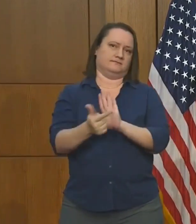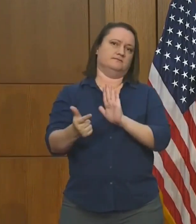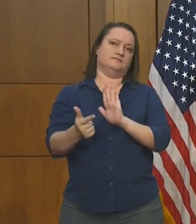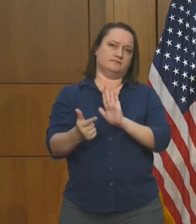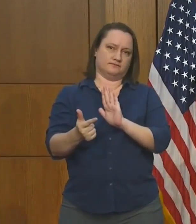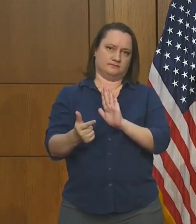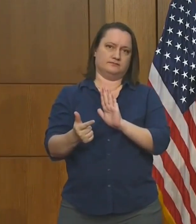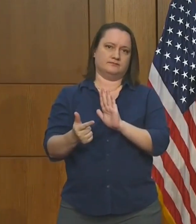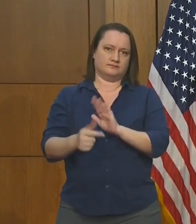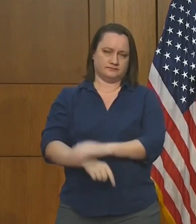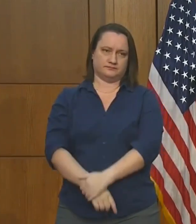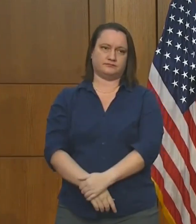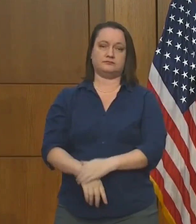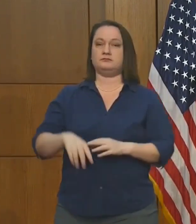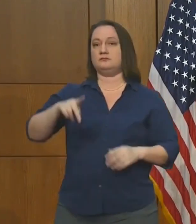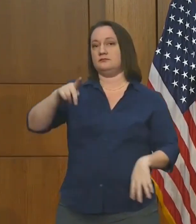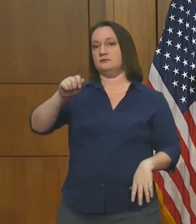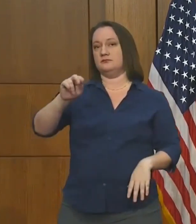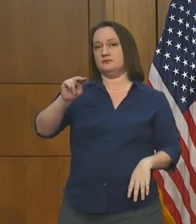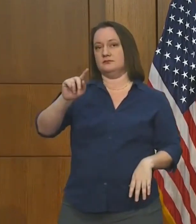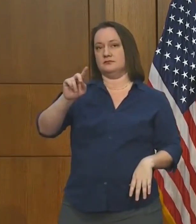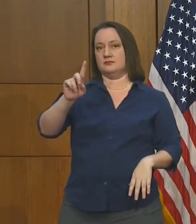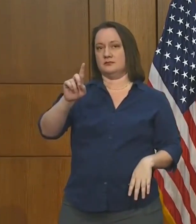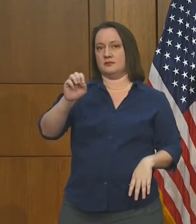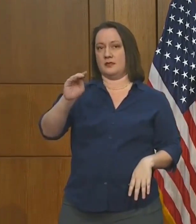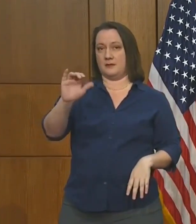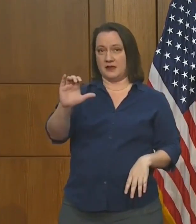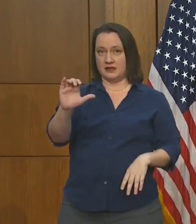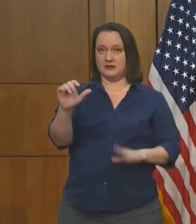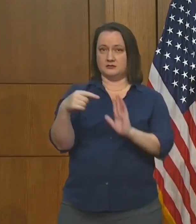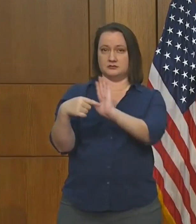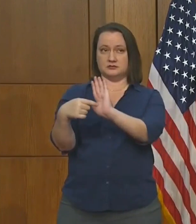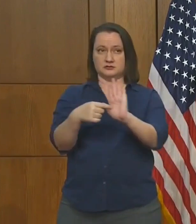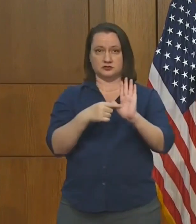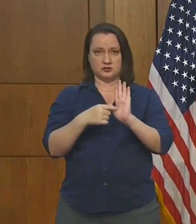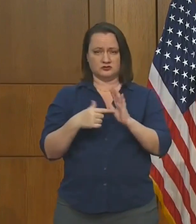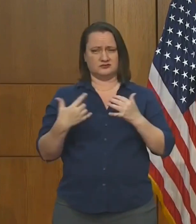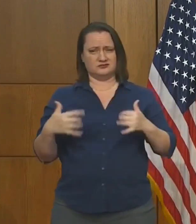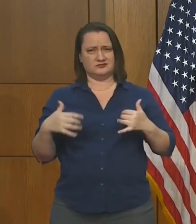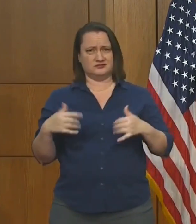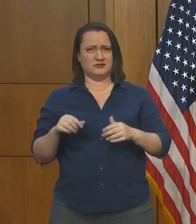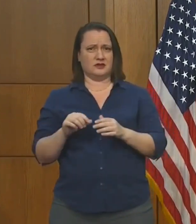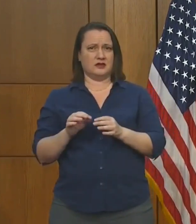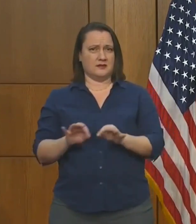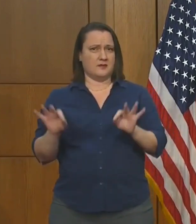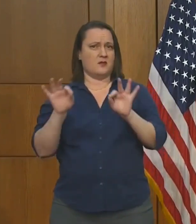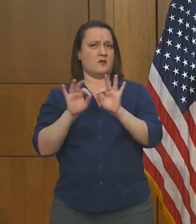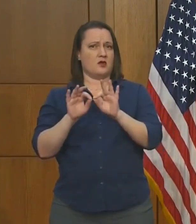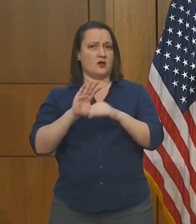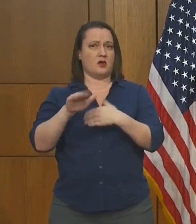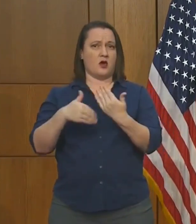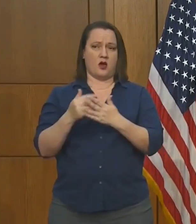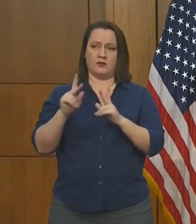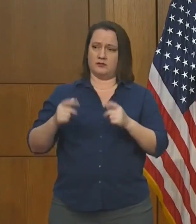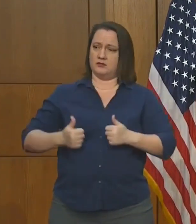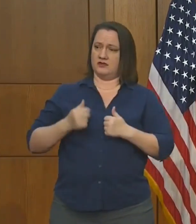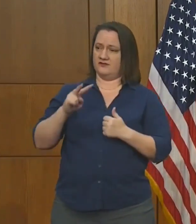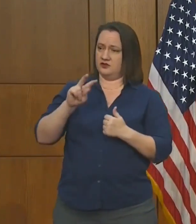HIGHER THAN YOU EXPECTED THAT BEEN STOP. YE VIRGINIA. THE PATH HIGHLIGHTS HOW IT IS FOR